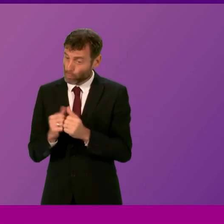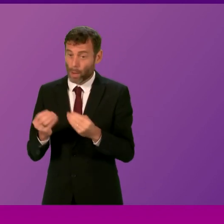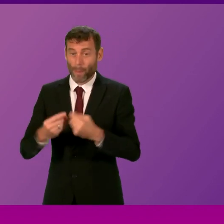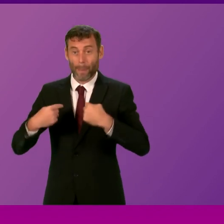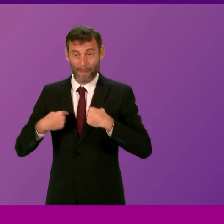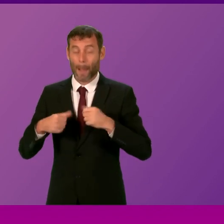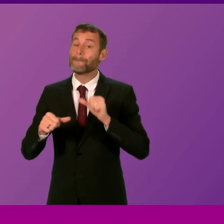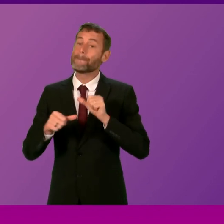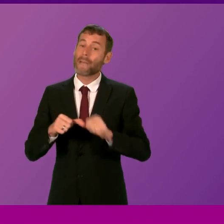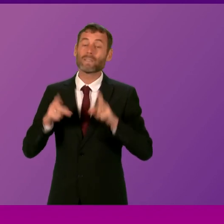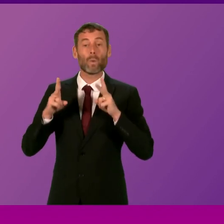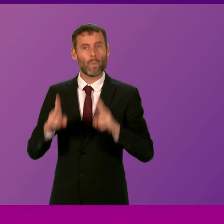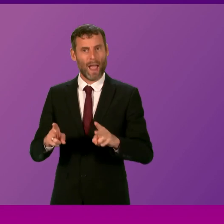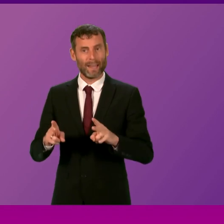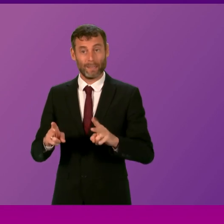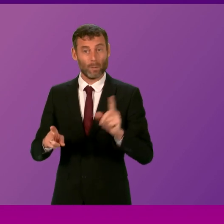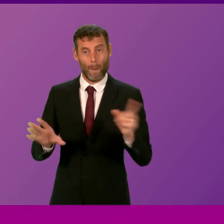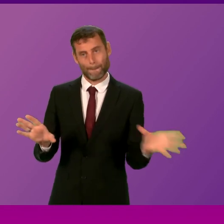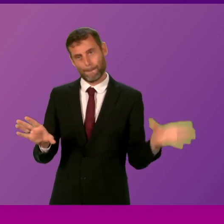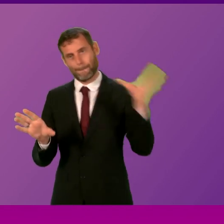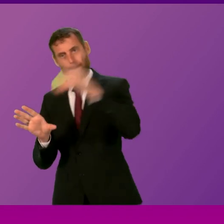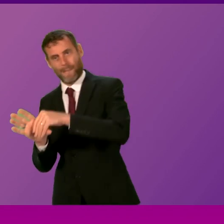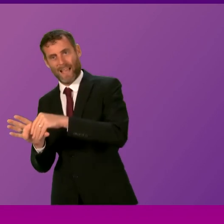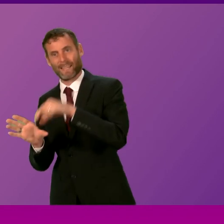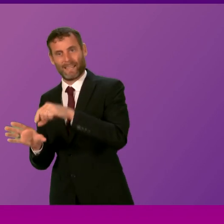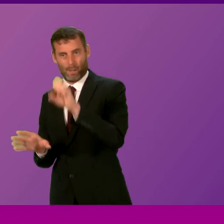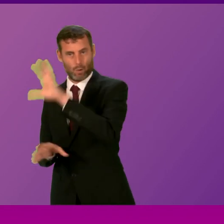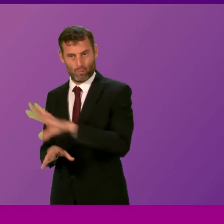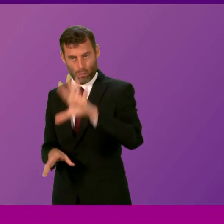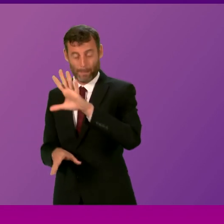to be in the EU as an independent nation, back among the family of nations of Europe?